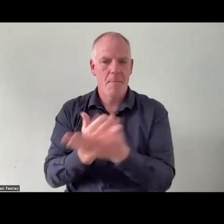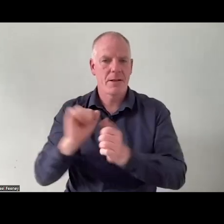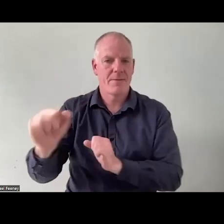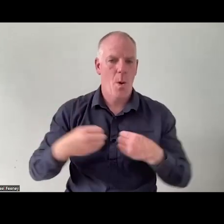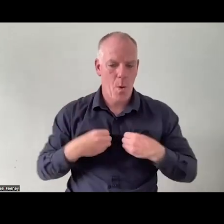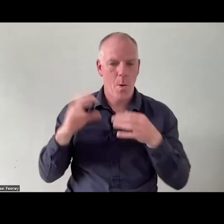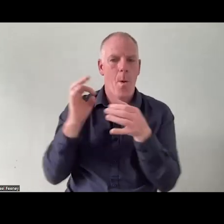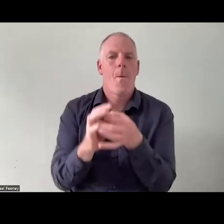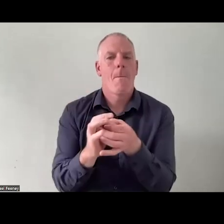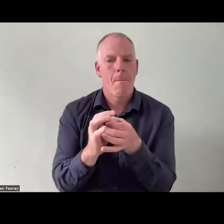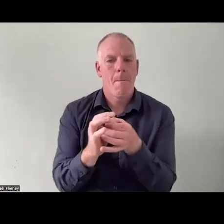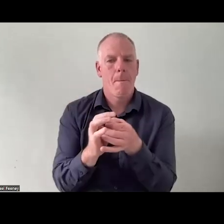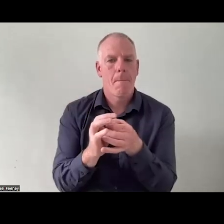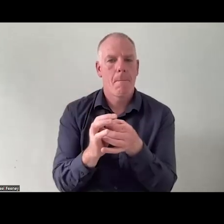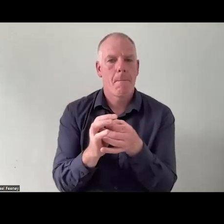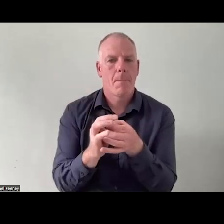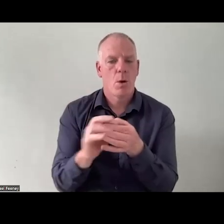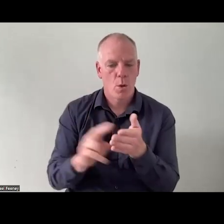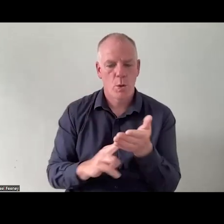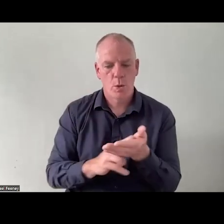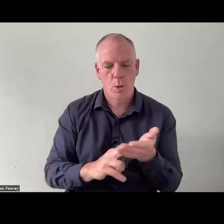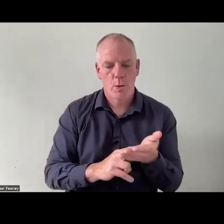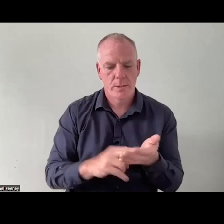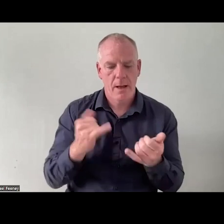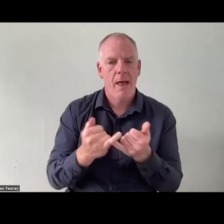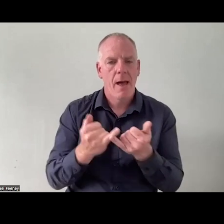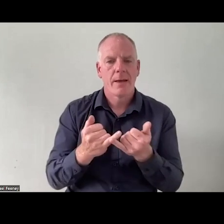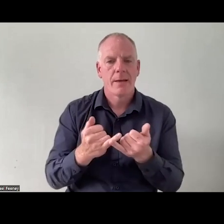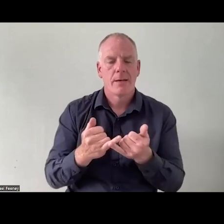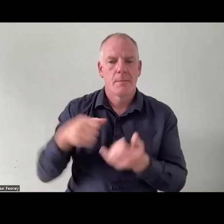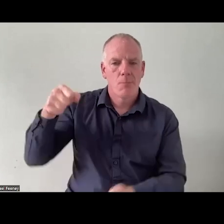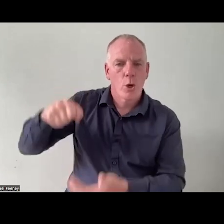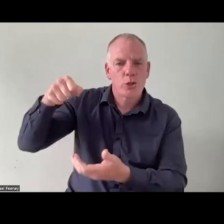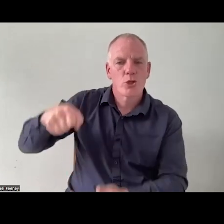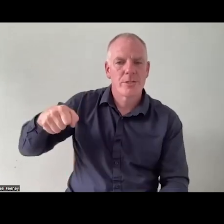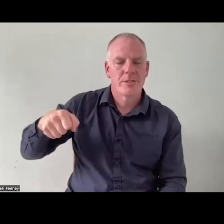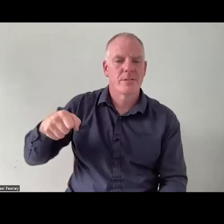People use them on objects such as luggage, putting it on spices –